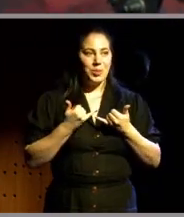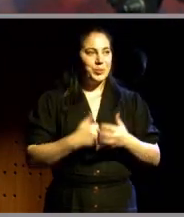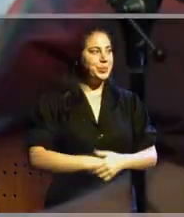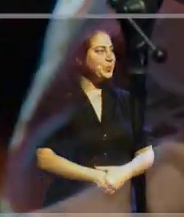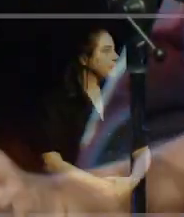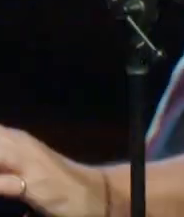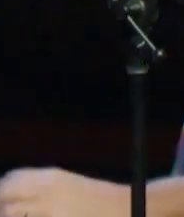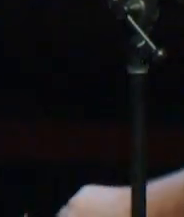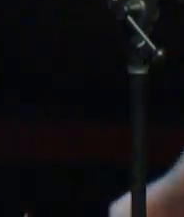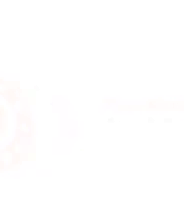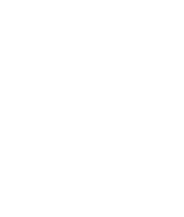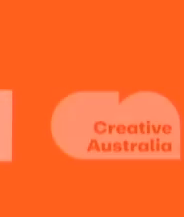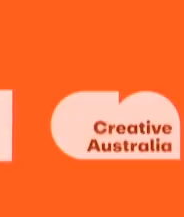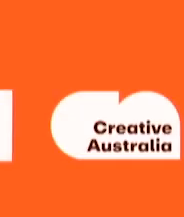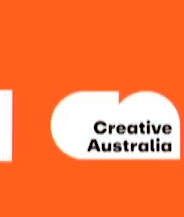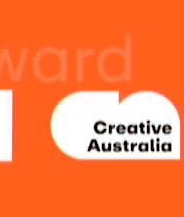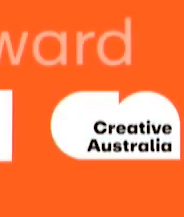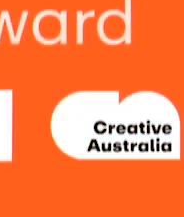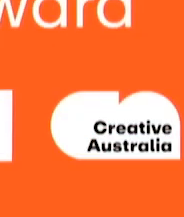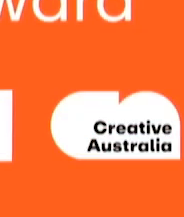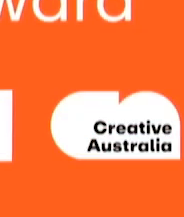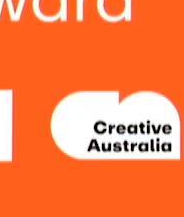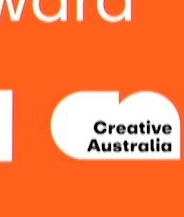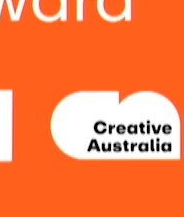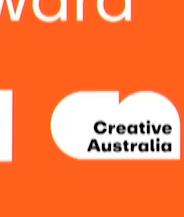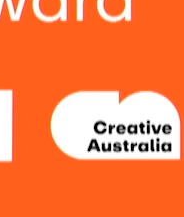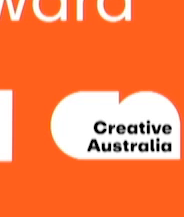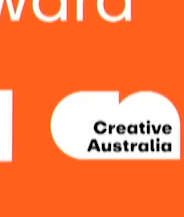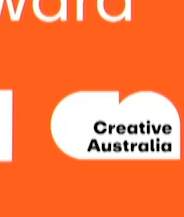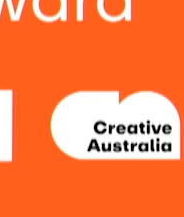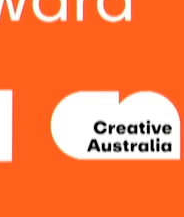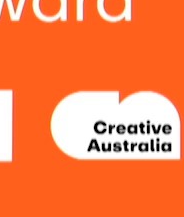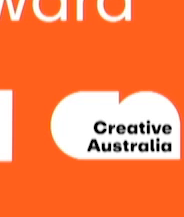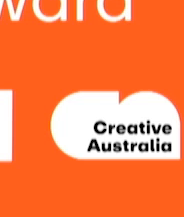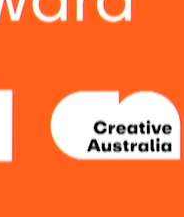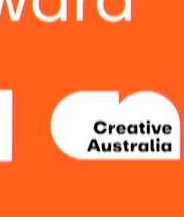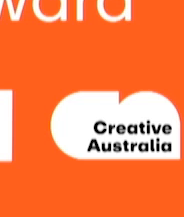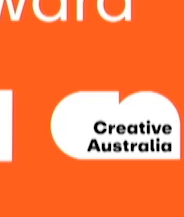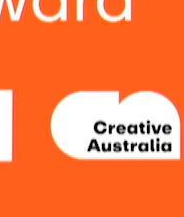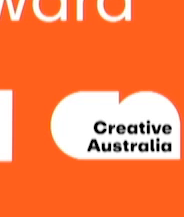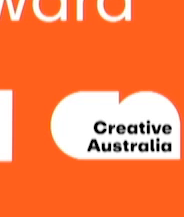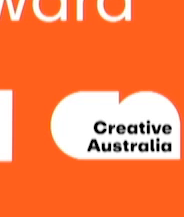(VIDEO PLAYS) It is Creative Australia's honour to present the 2024 female recipient of the Red Ochre Award for Lifetime